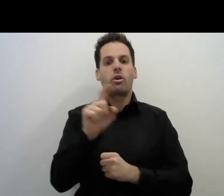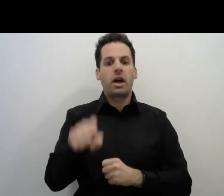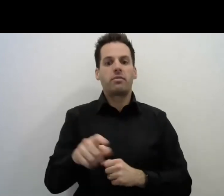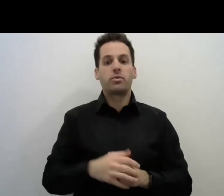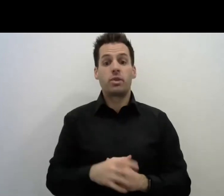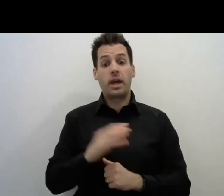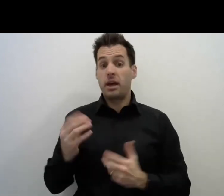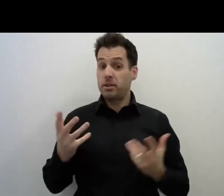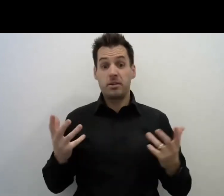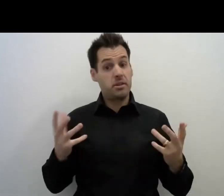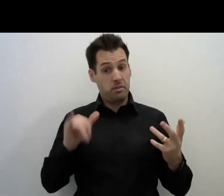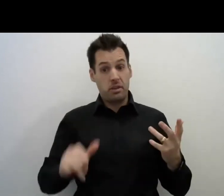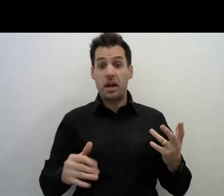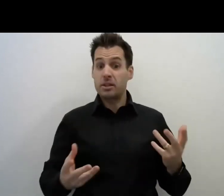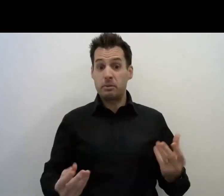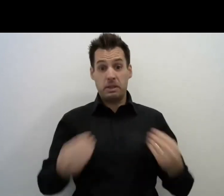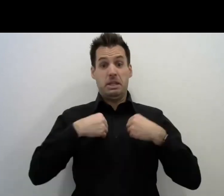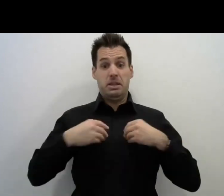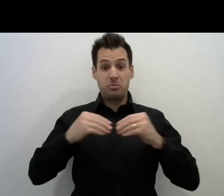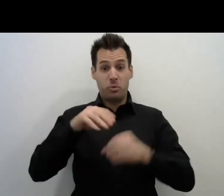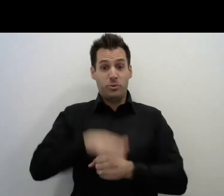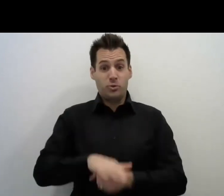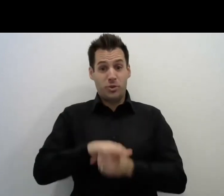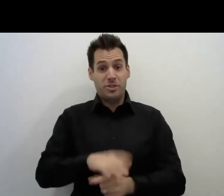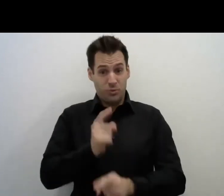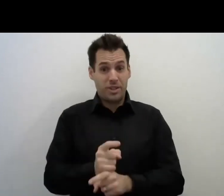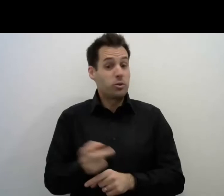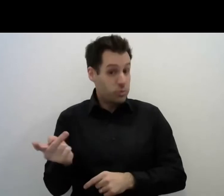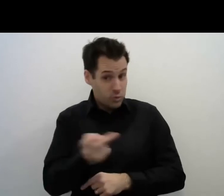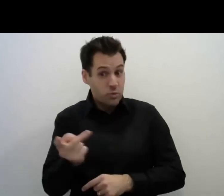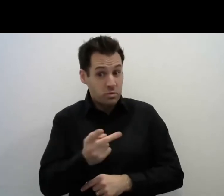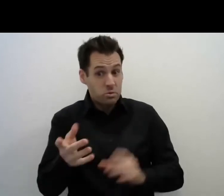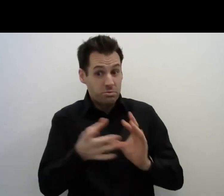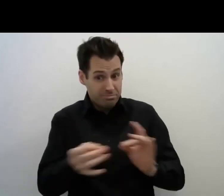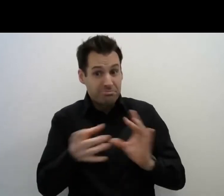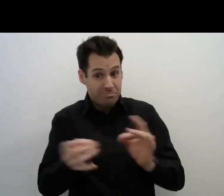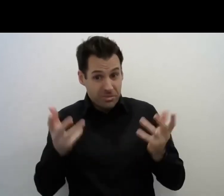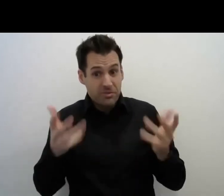extremely stressful as both of you pointed out it it certainly it takes a lot of skill